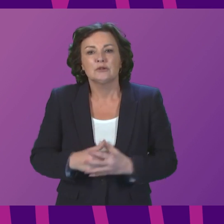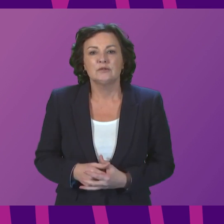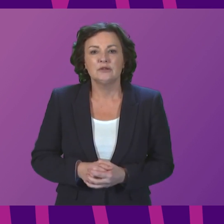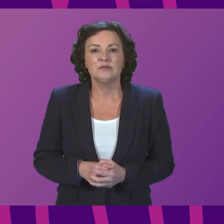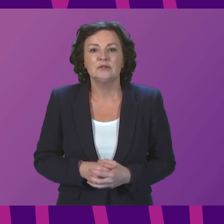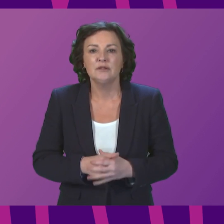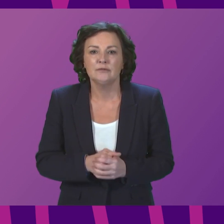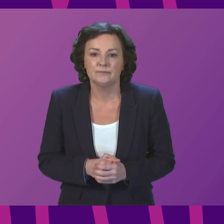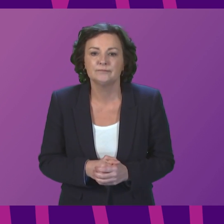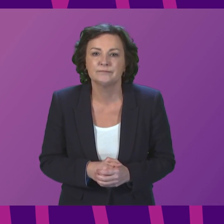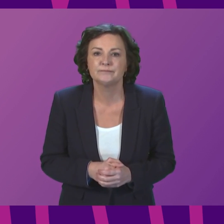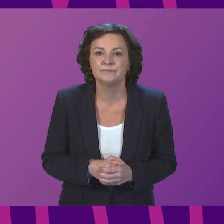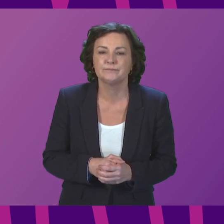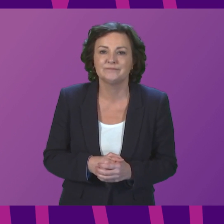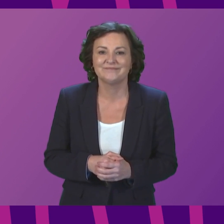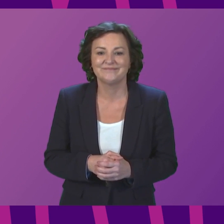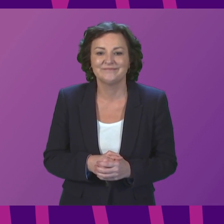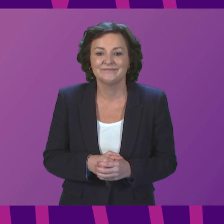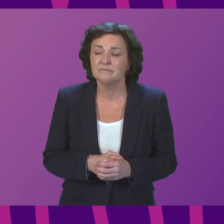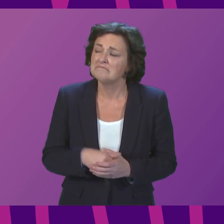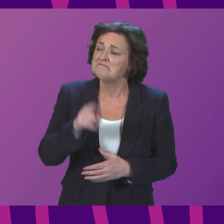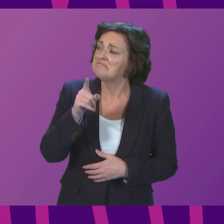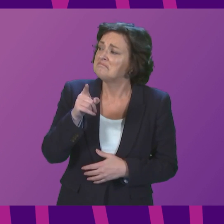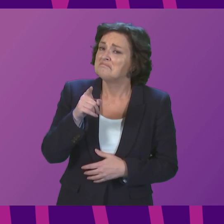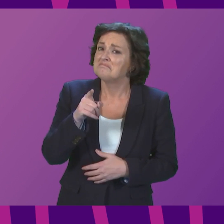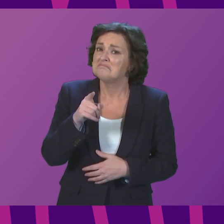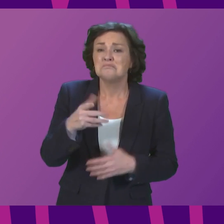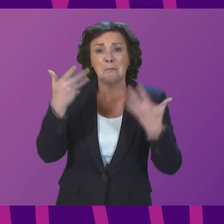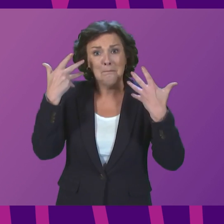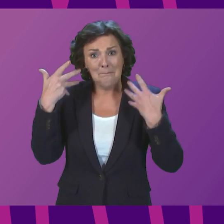More than six weeks ago, an open letter that was signed by more than 50 north-east councillors